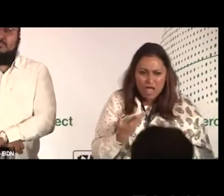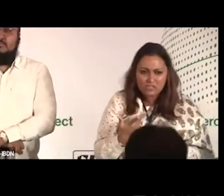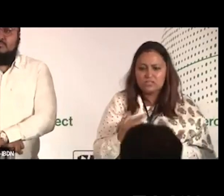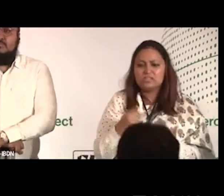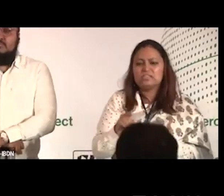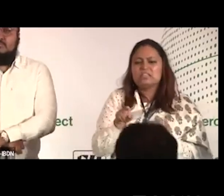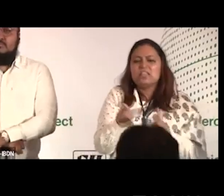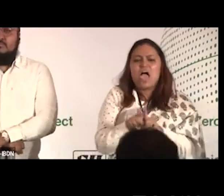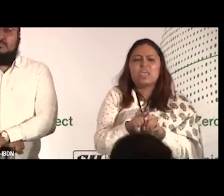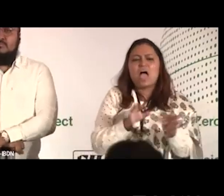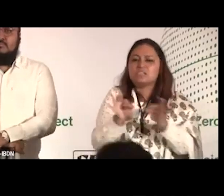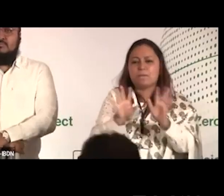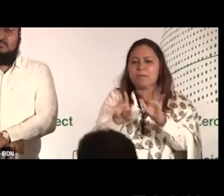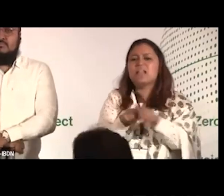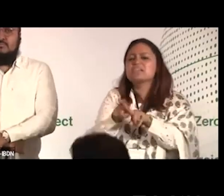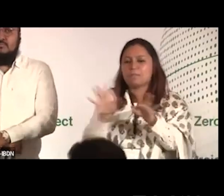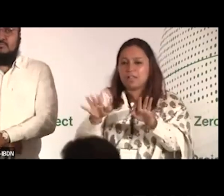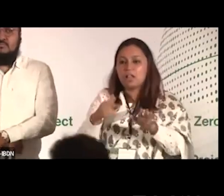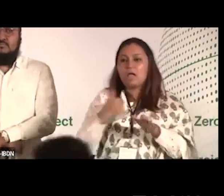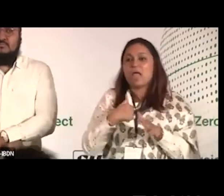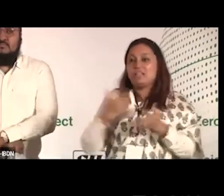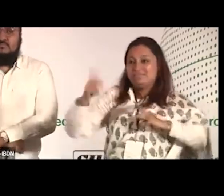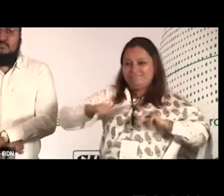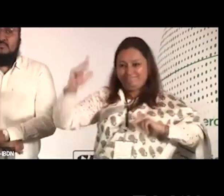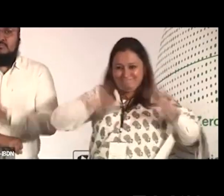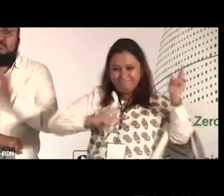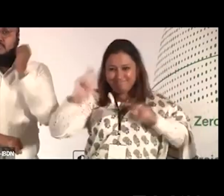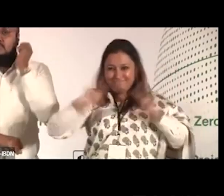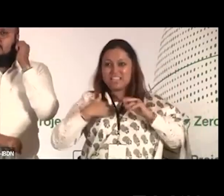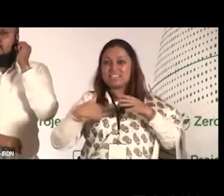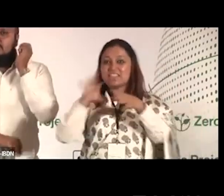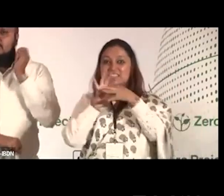There's one that I do want to I want to give you an example.